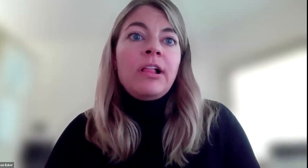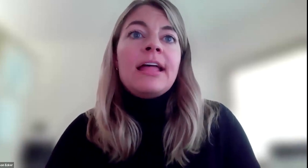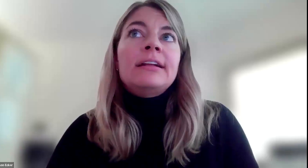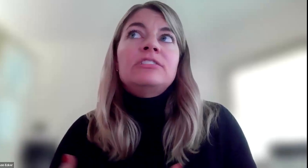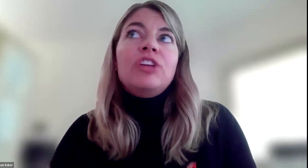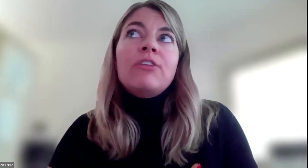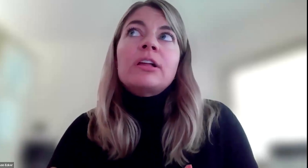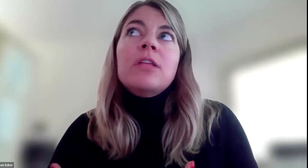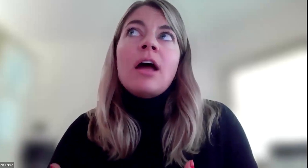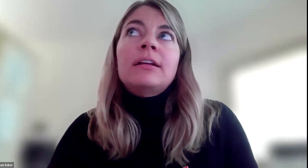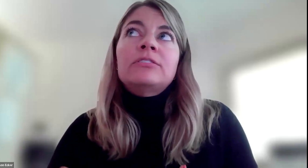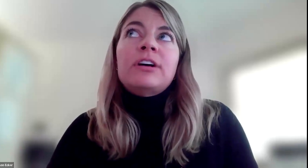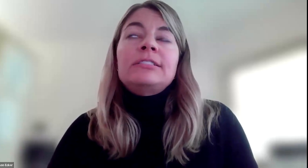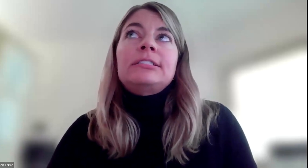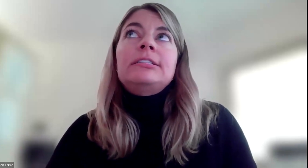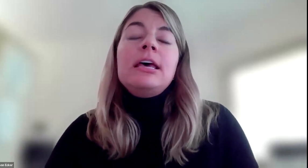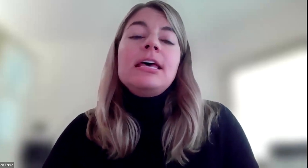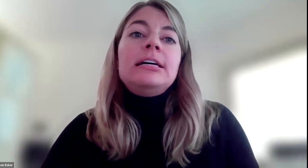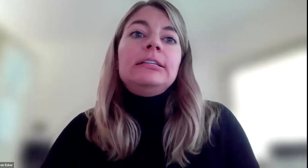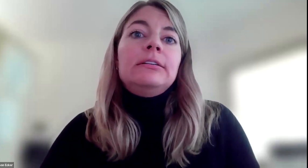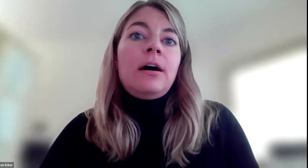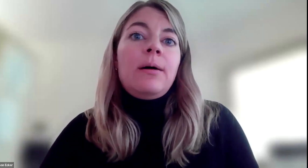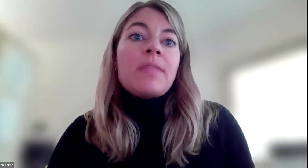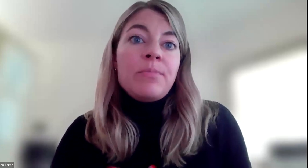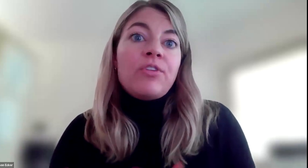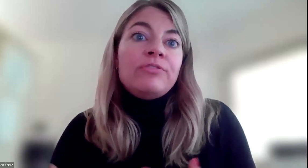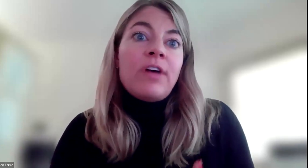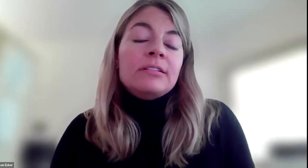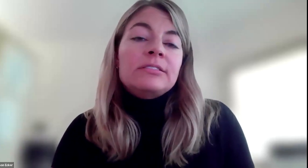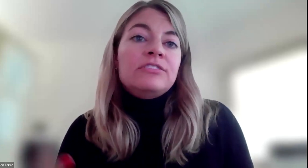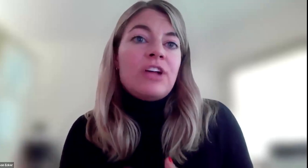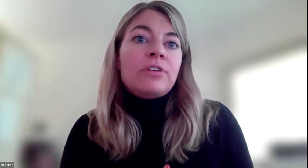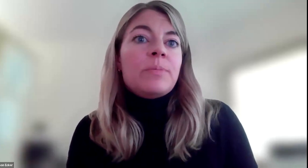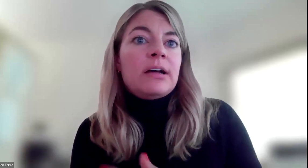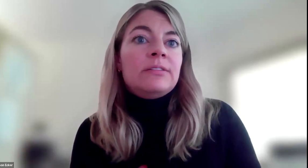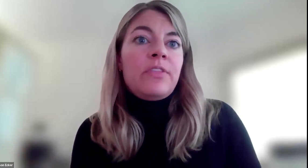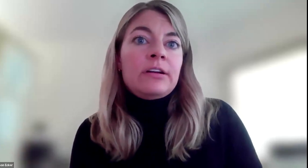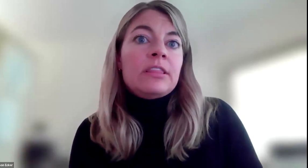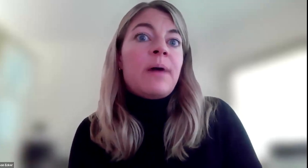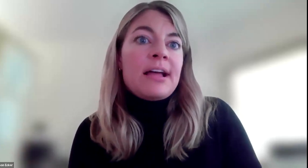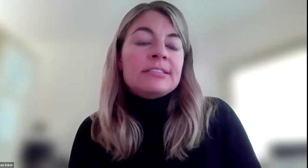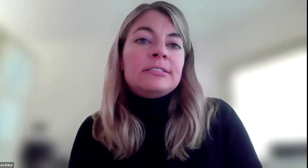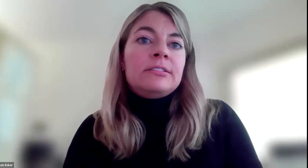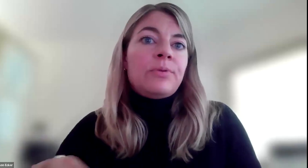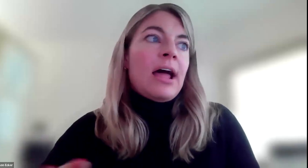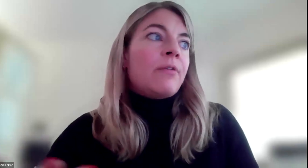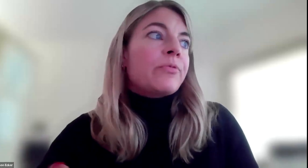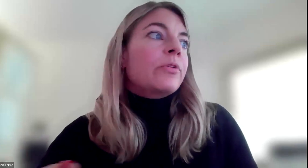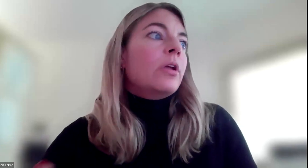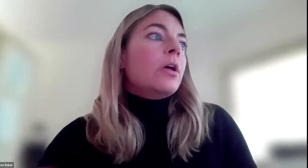generally not interested in immigrant rights in general because of the biases that we have. And then really quickly I